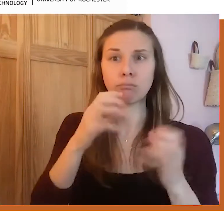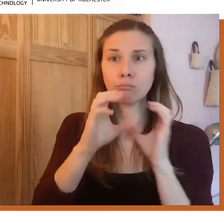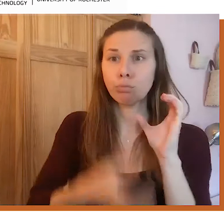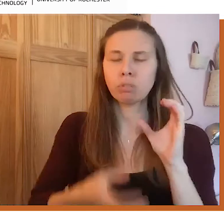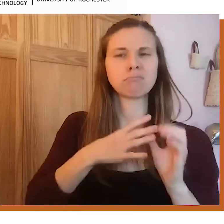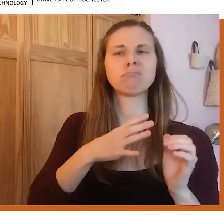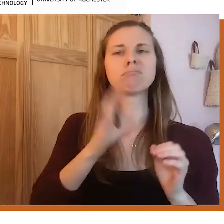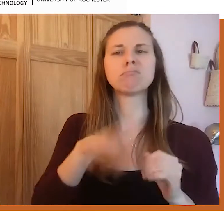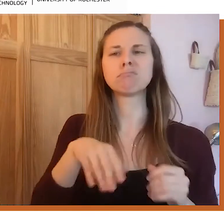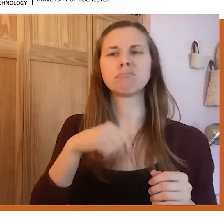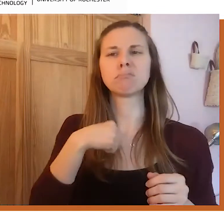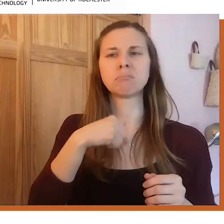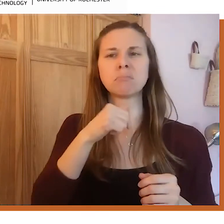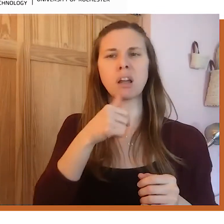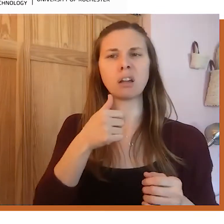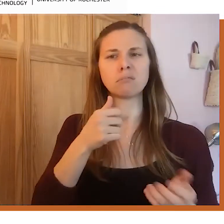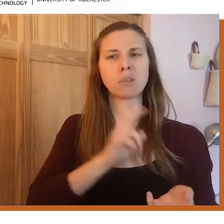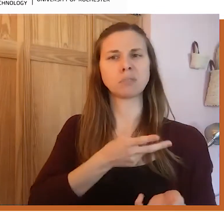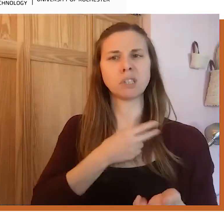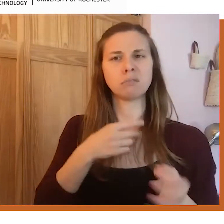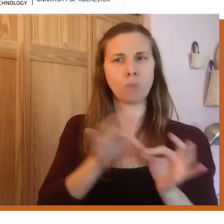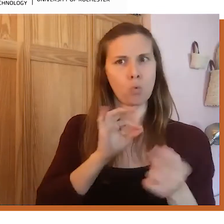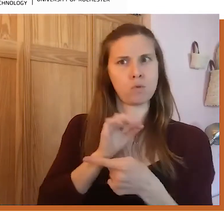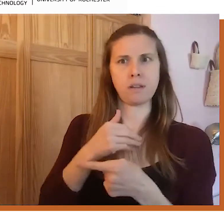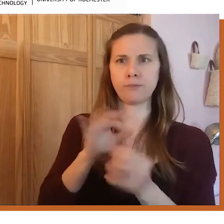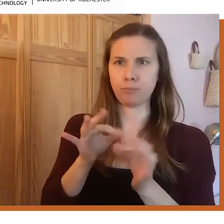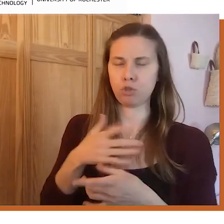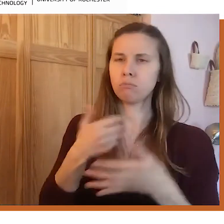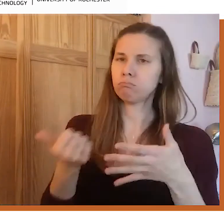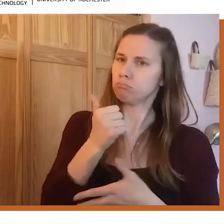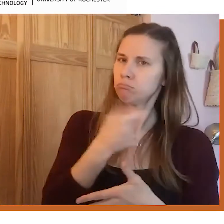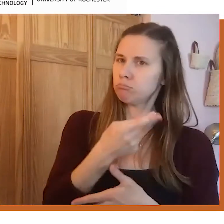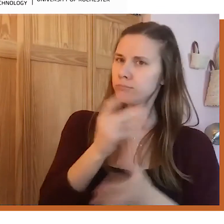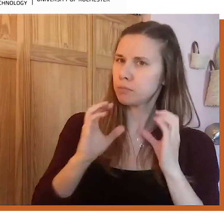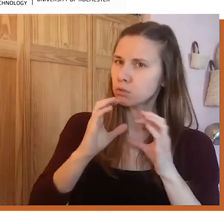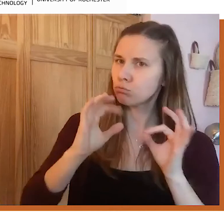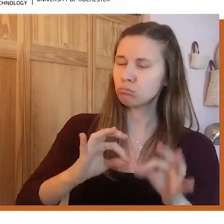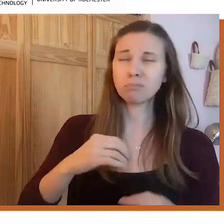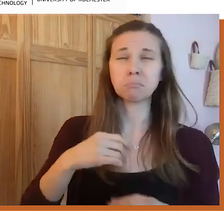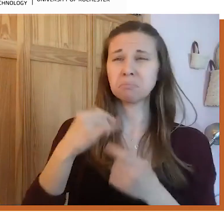I didn't understand that the patient said that I would look to the interpreters because the priority was communication,